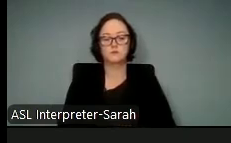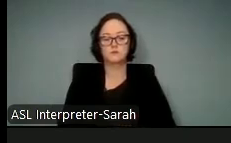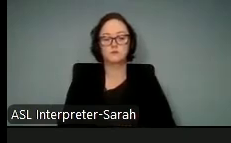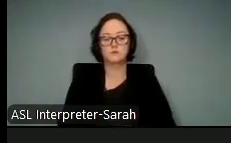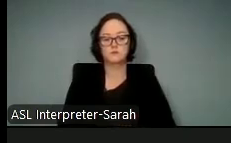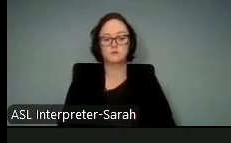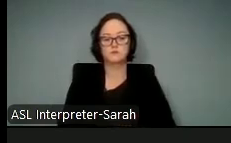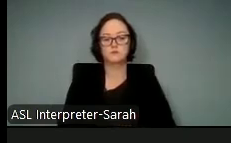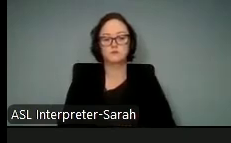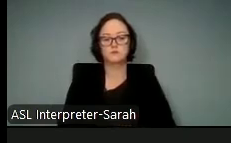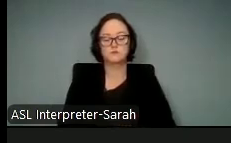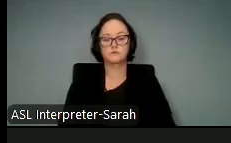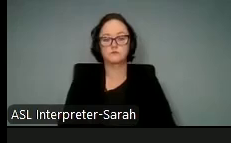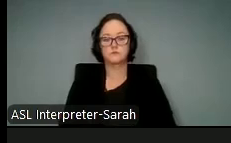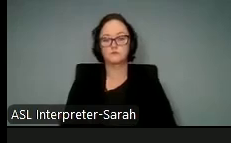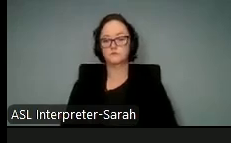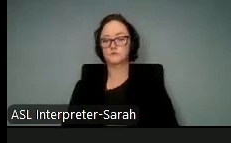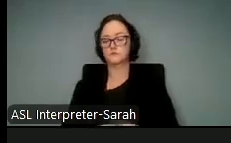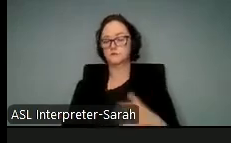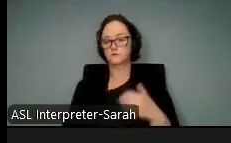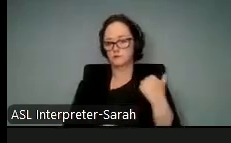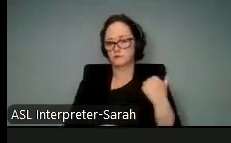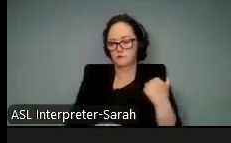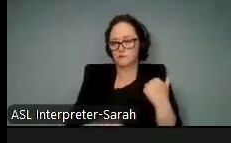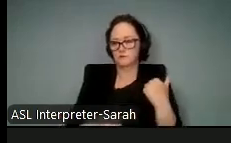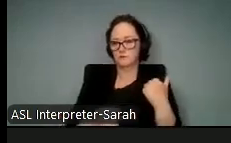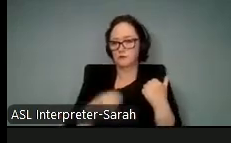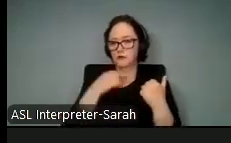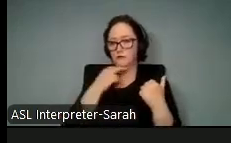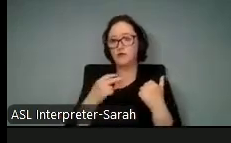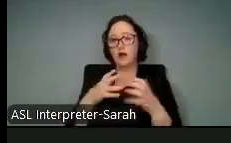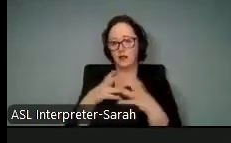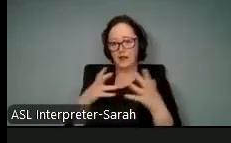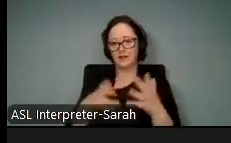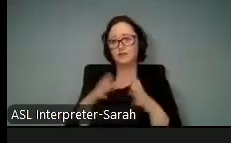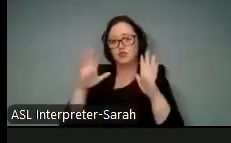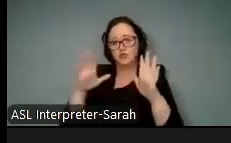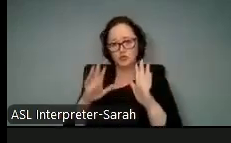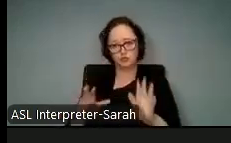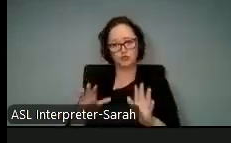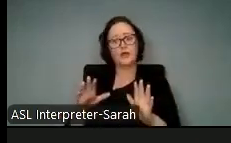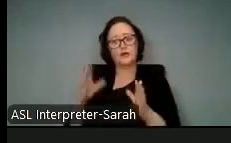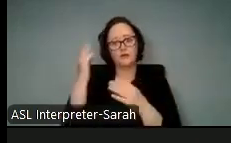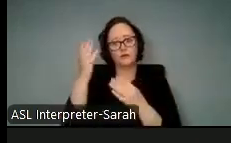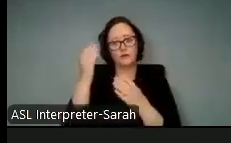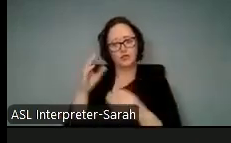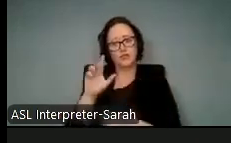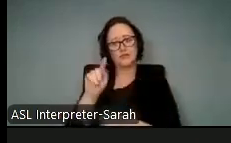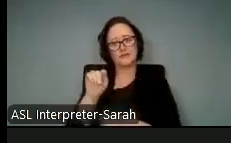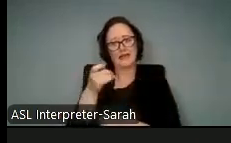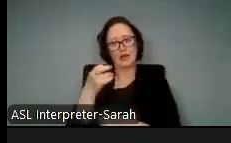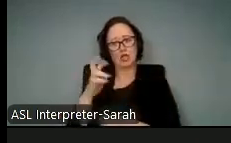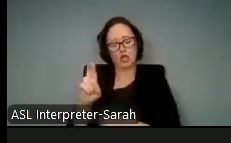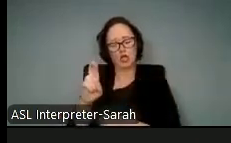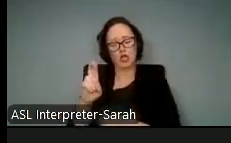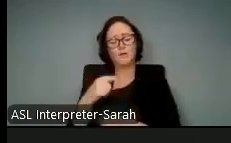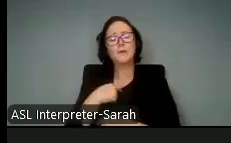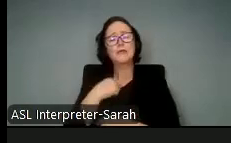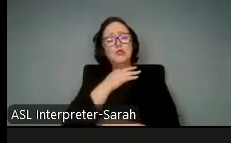Lynn: That was a lot of great information, Tyler, thanks. I'm just kind of wondering how many people learned something